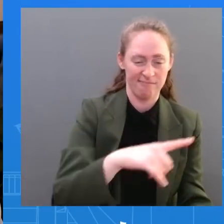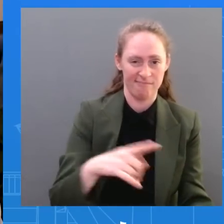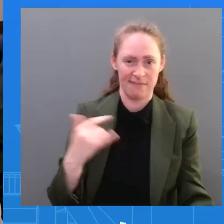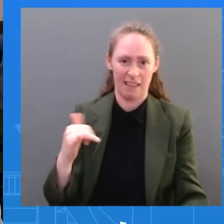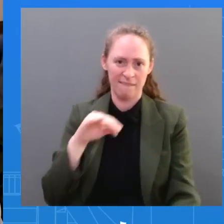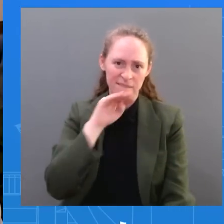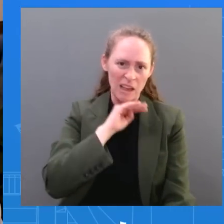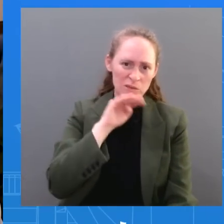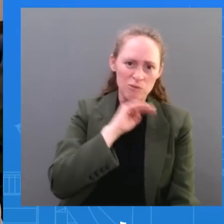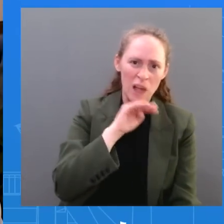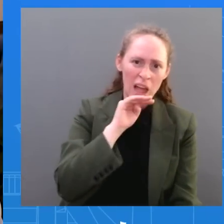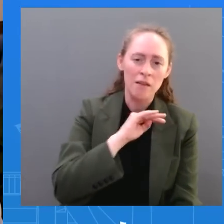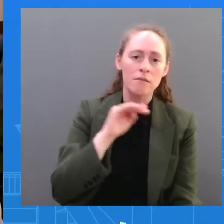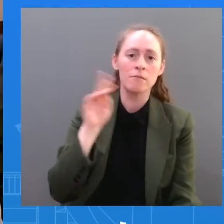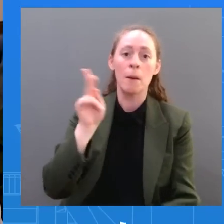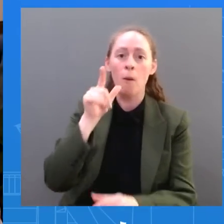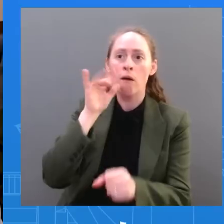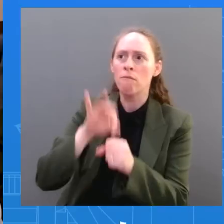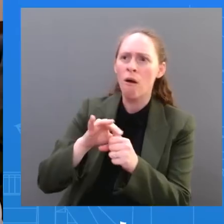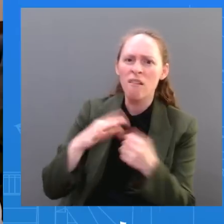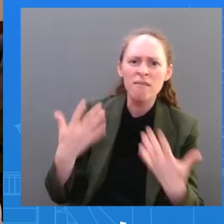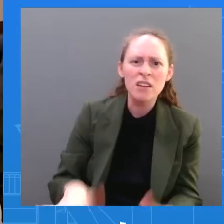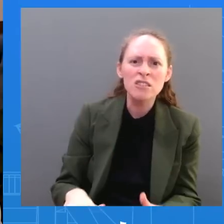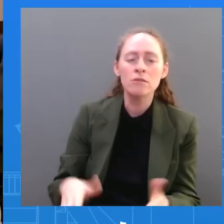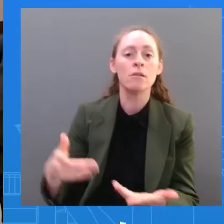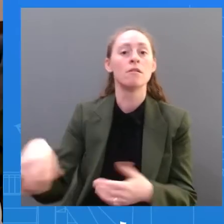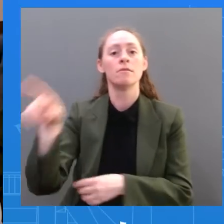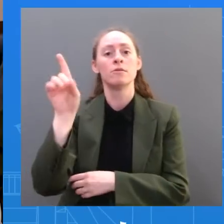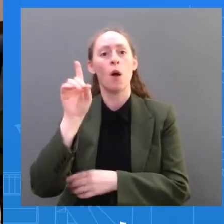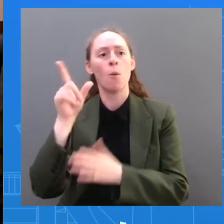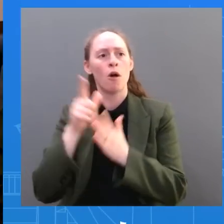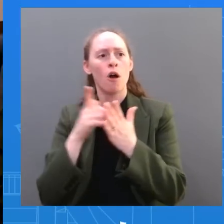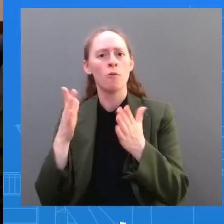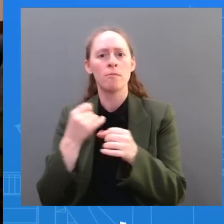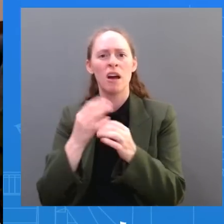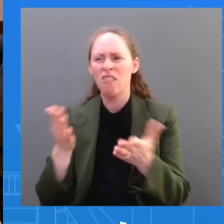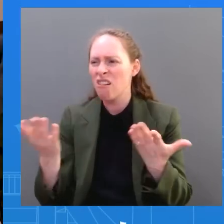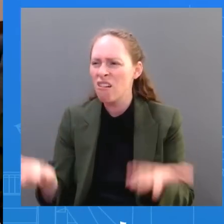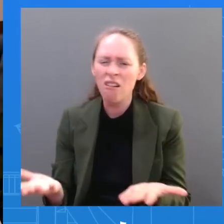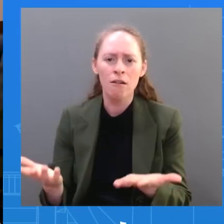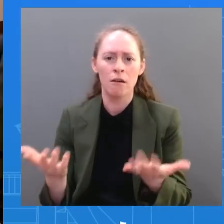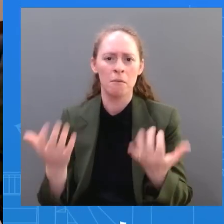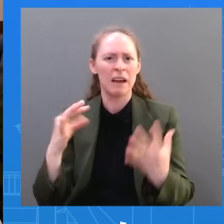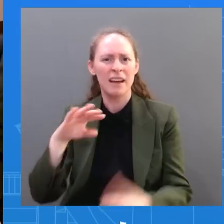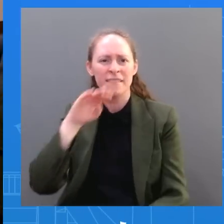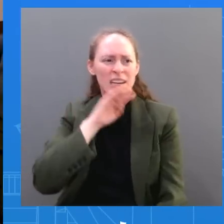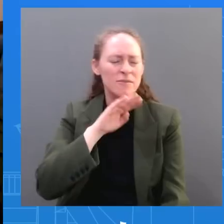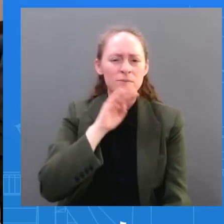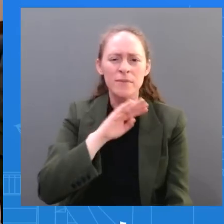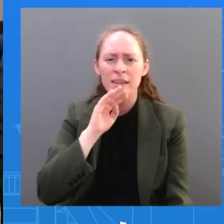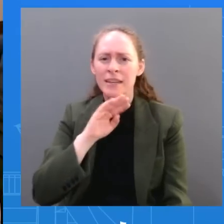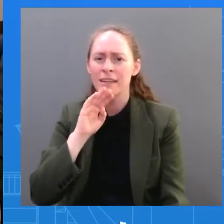of more than a month of knowing pretty much what was going to be, likely, in the ruling. You had -- the dynamics on the Court were clear in place